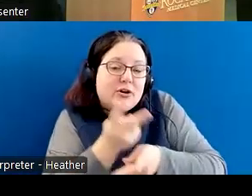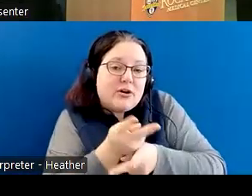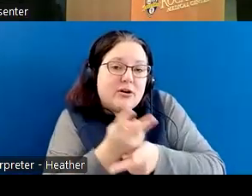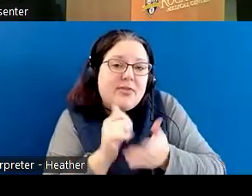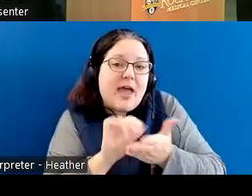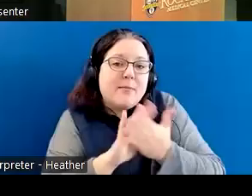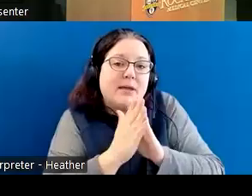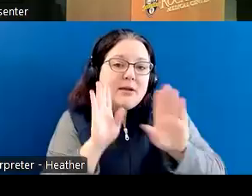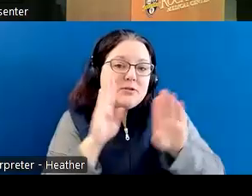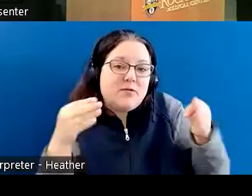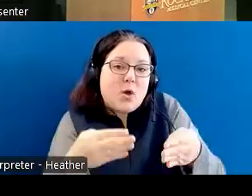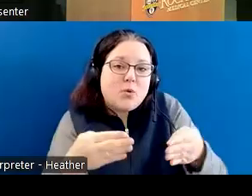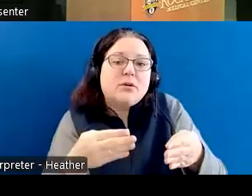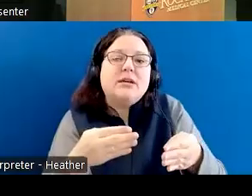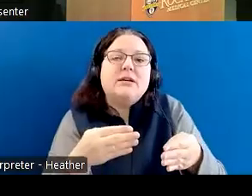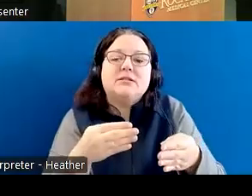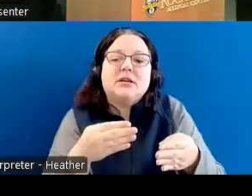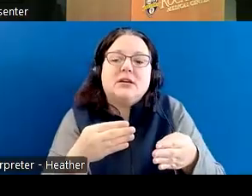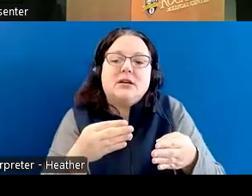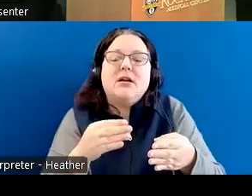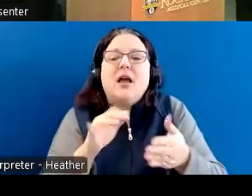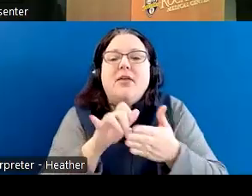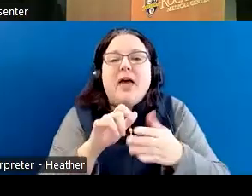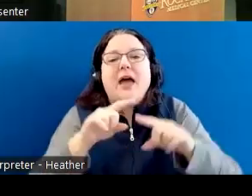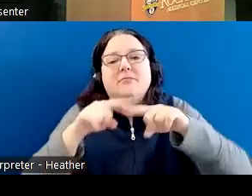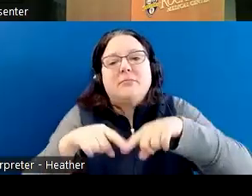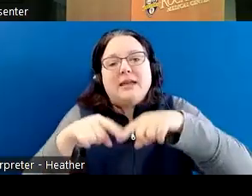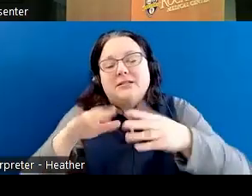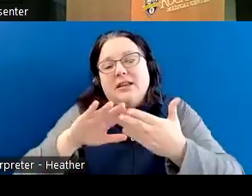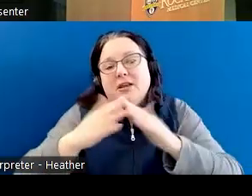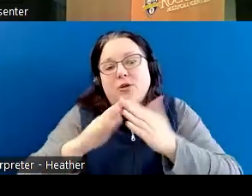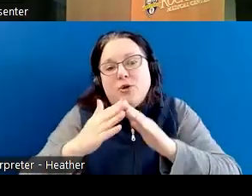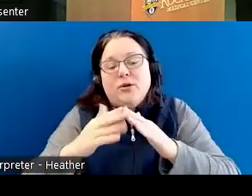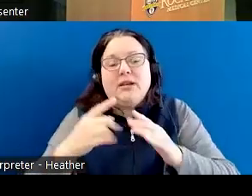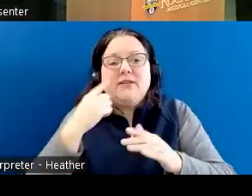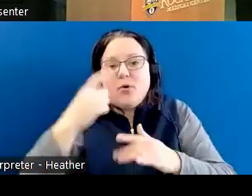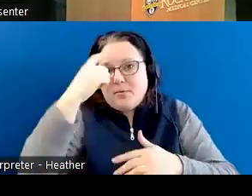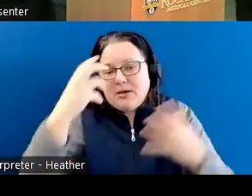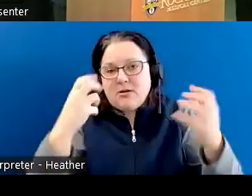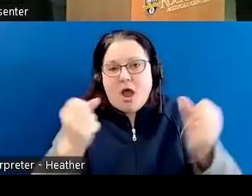deinstitutionalization, and community- based um mental health treatment centers.